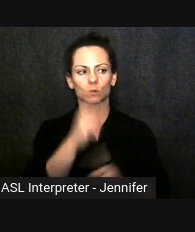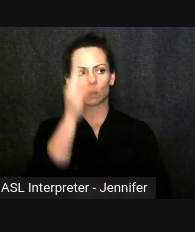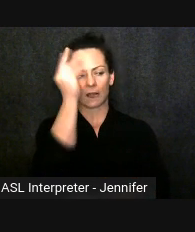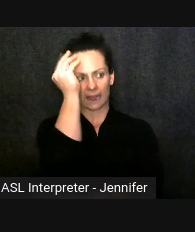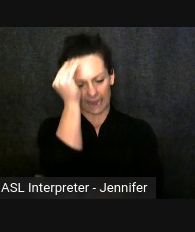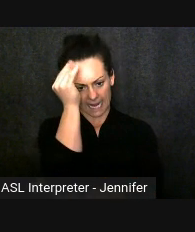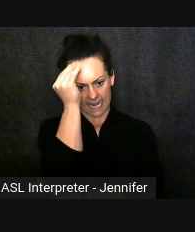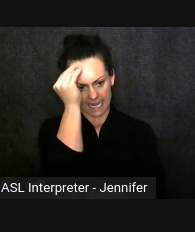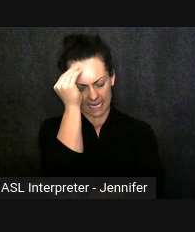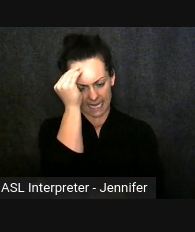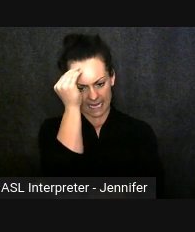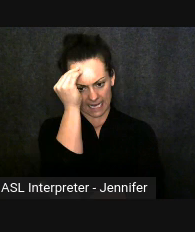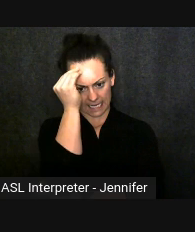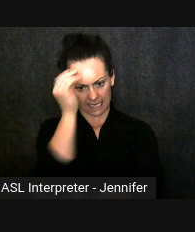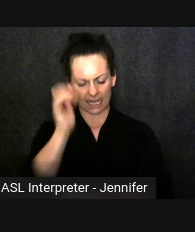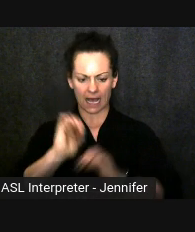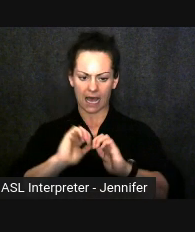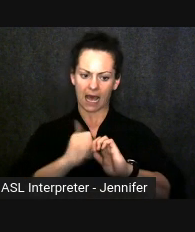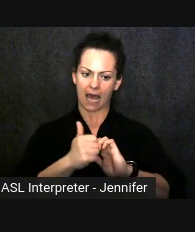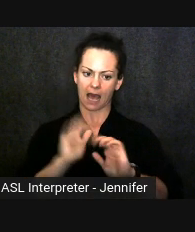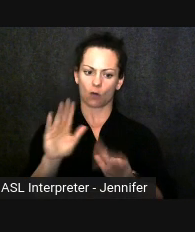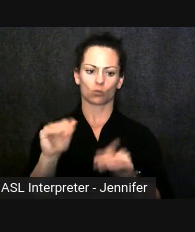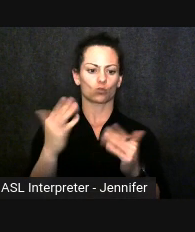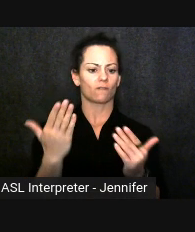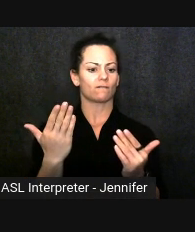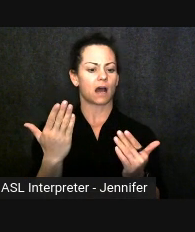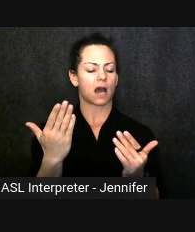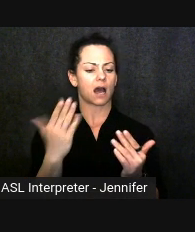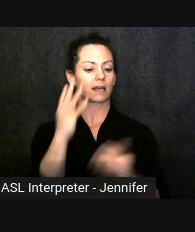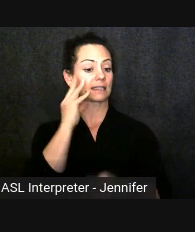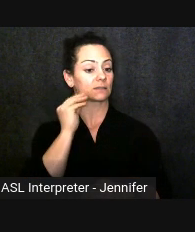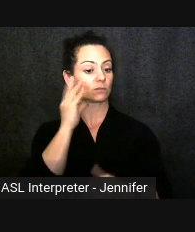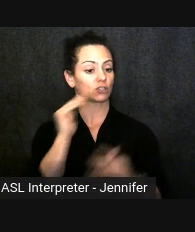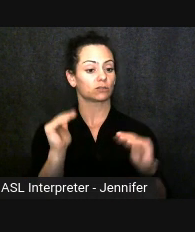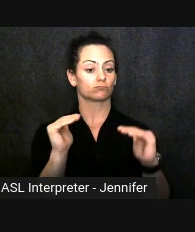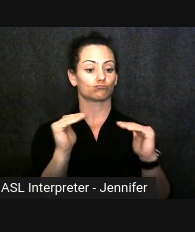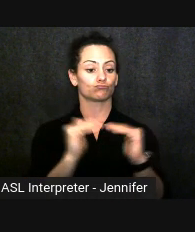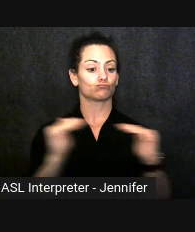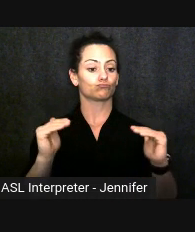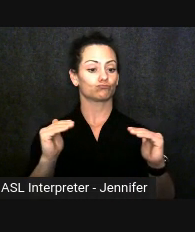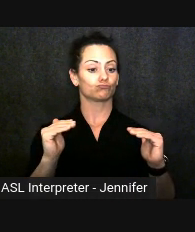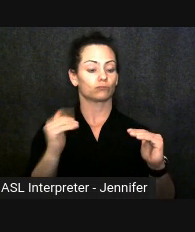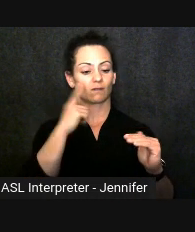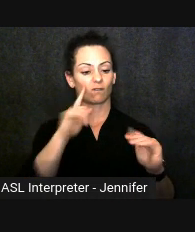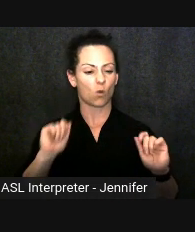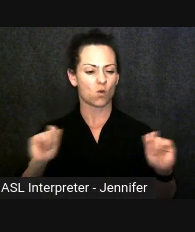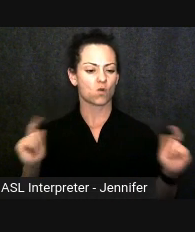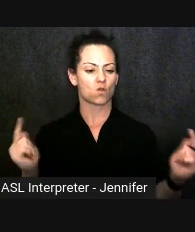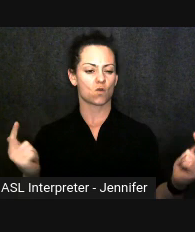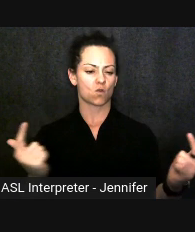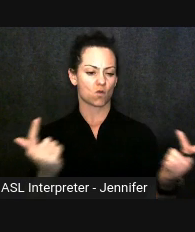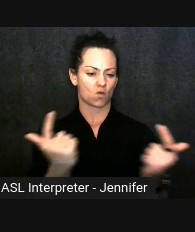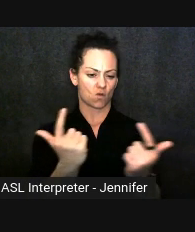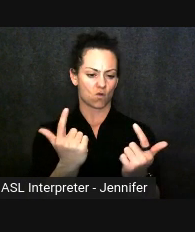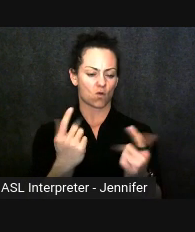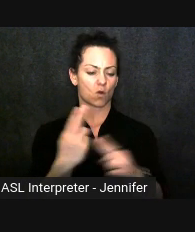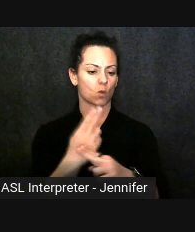how can we provide an equivalent experience for all of our users, not necessarily the exact same experience.